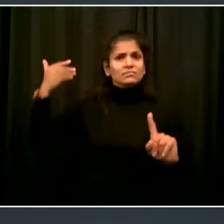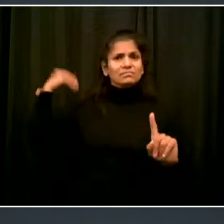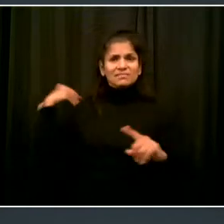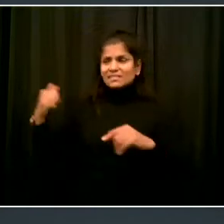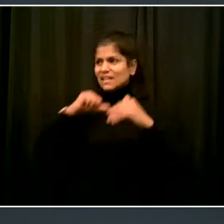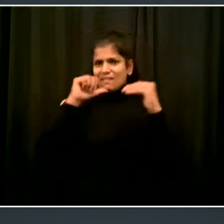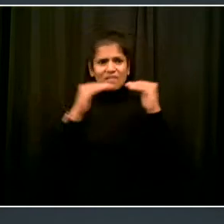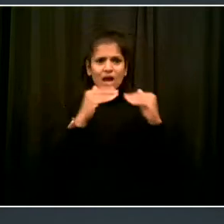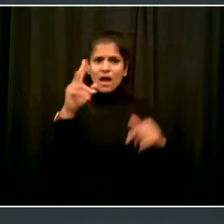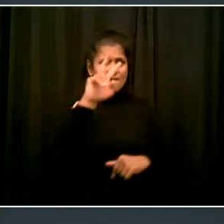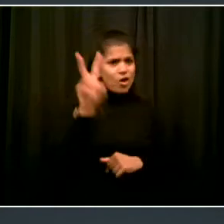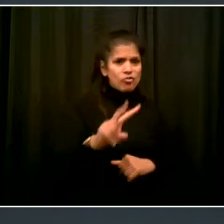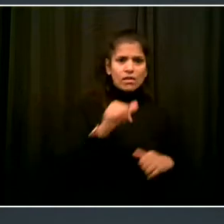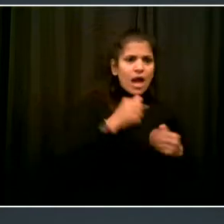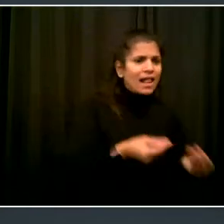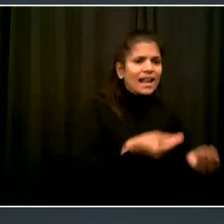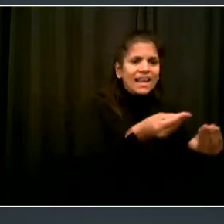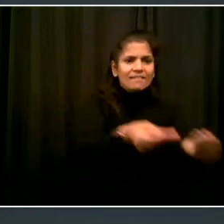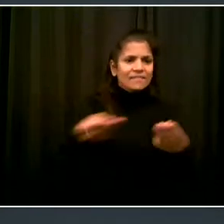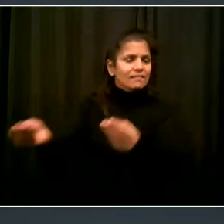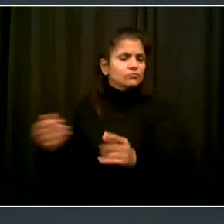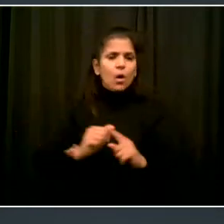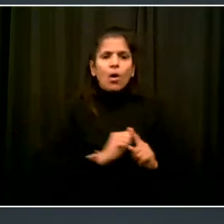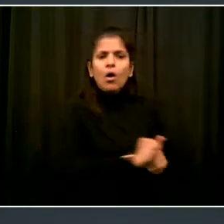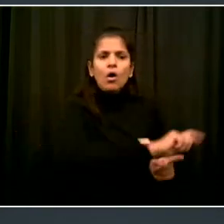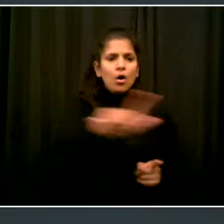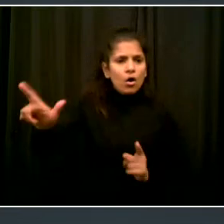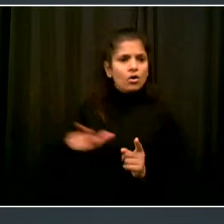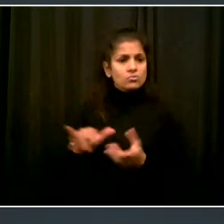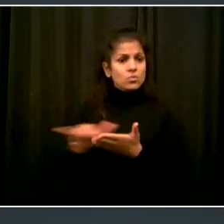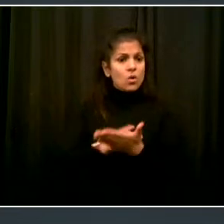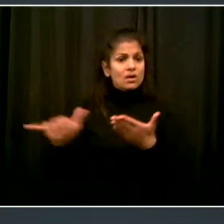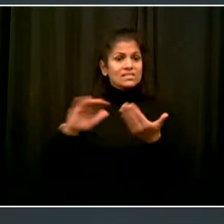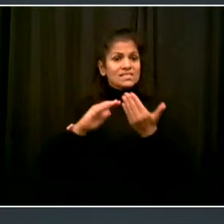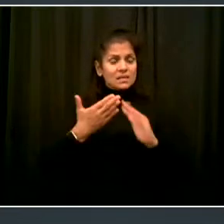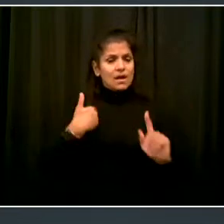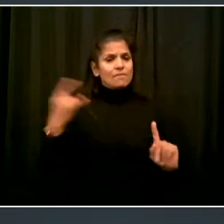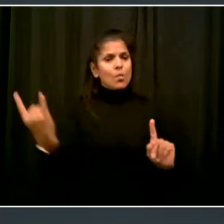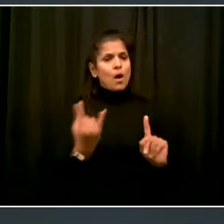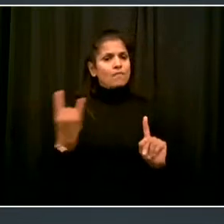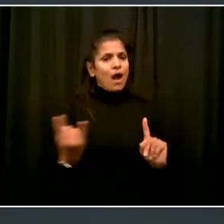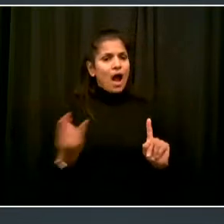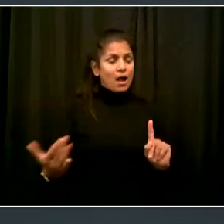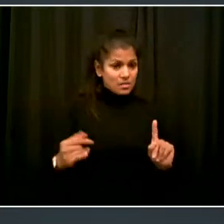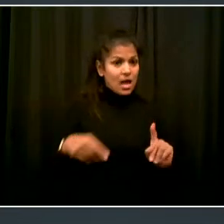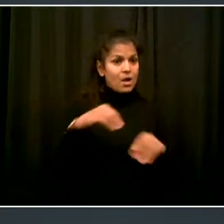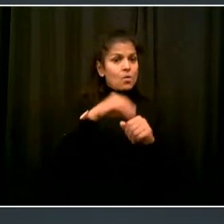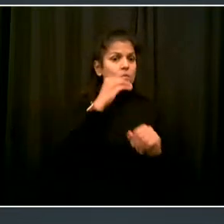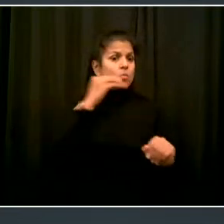ISTHISTH CASE, AND WE NOW HAVE RESOLVED IT SO THAT MANY NEW YORKERS WWLILLIL HAVE ACCESS TO